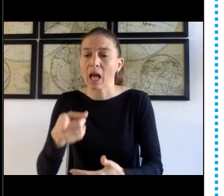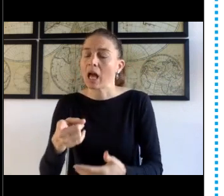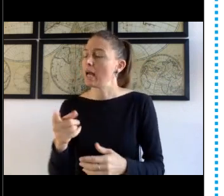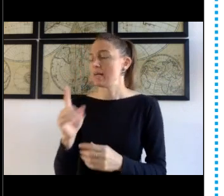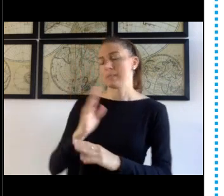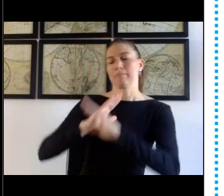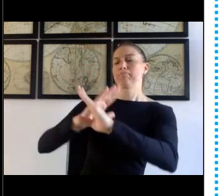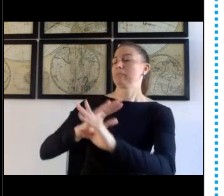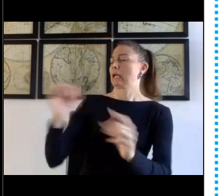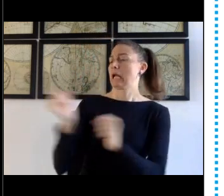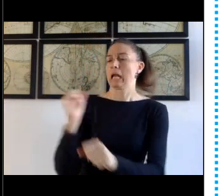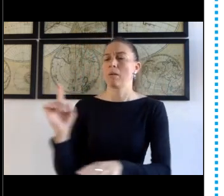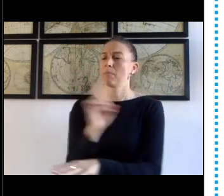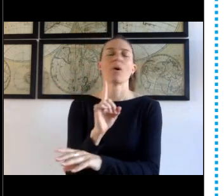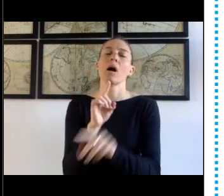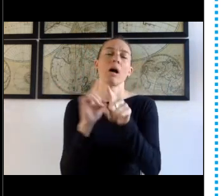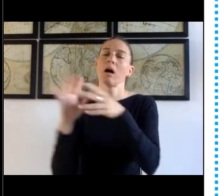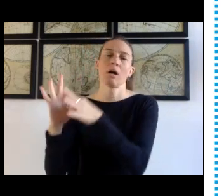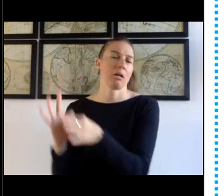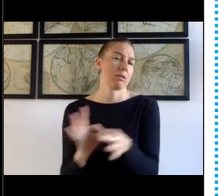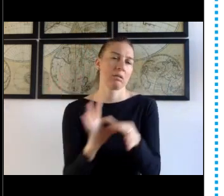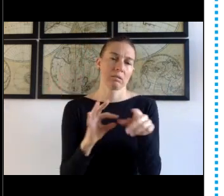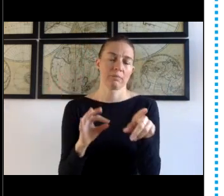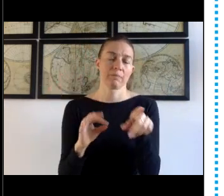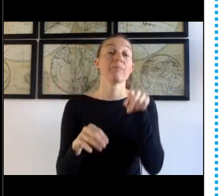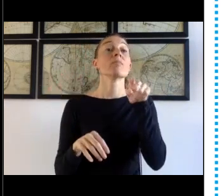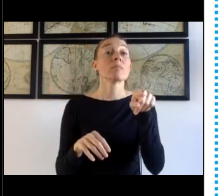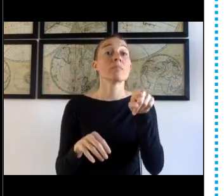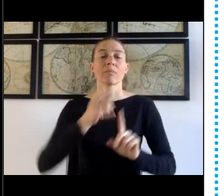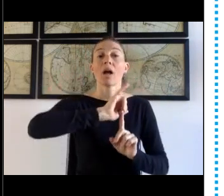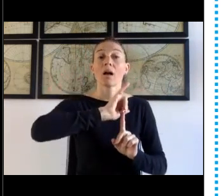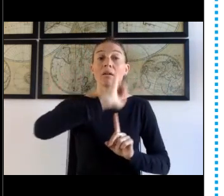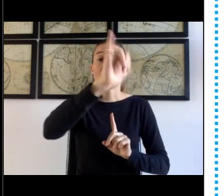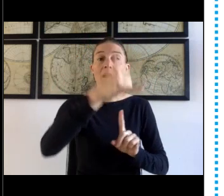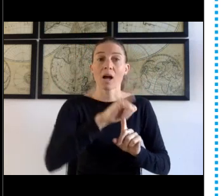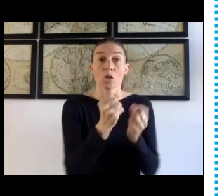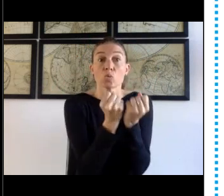This is when the flight is overbooked and the airline calls for volunteers